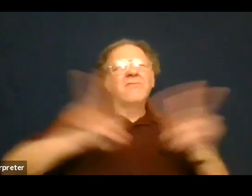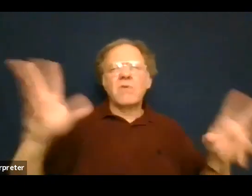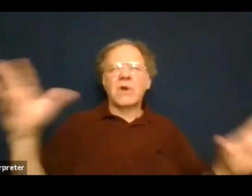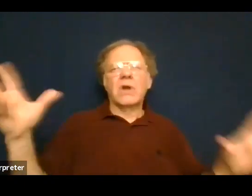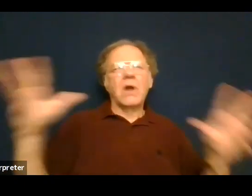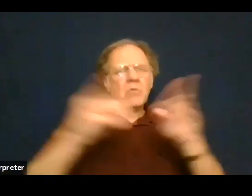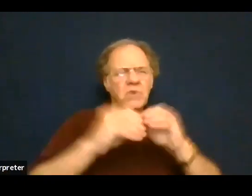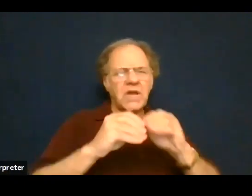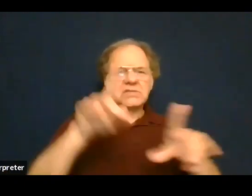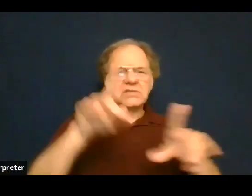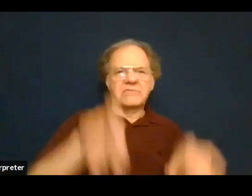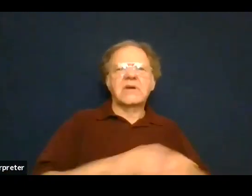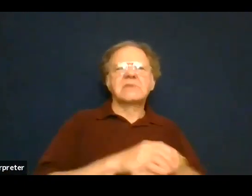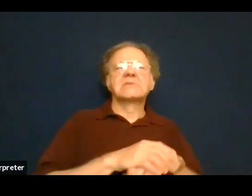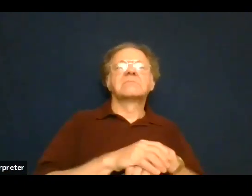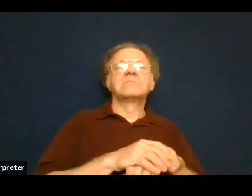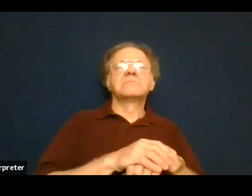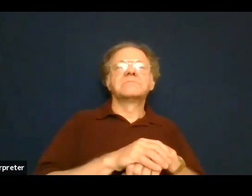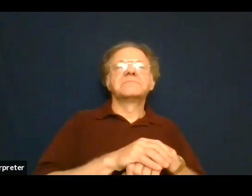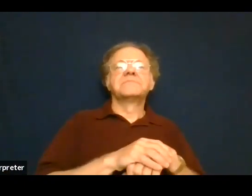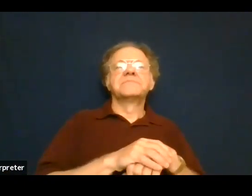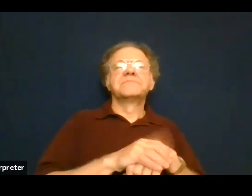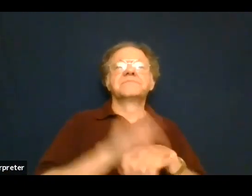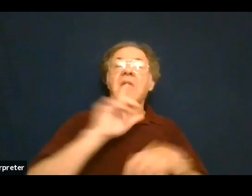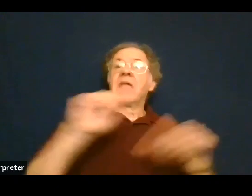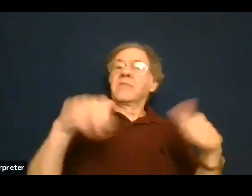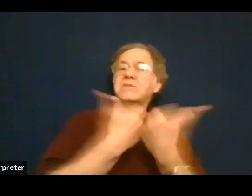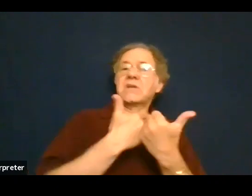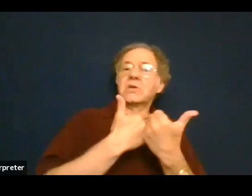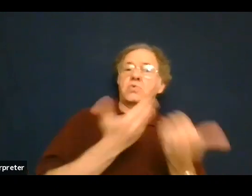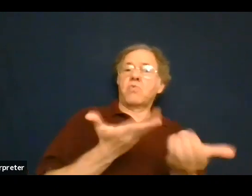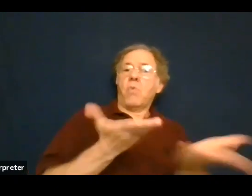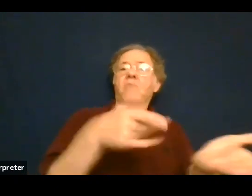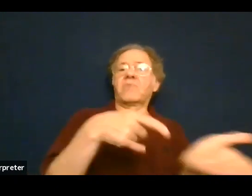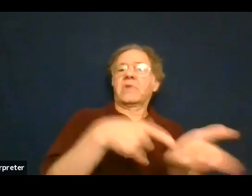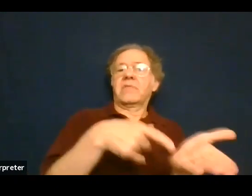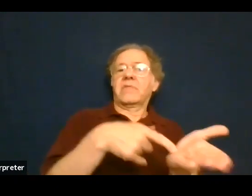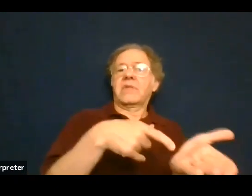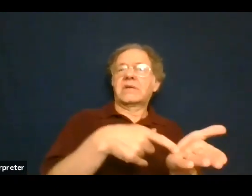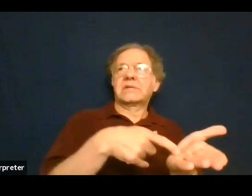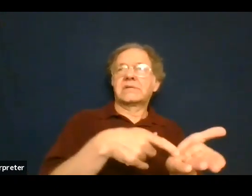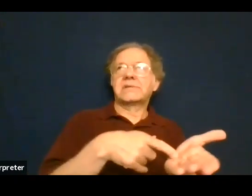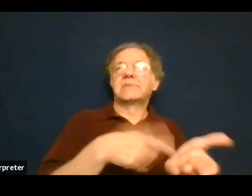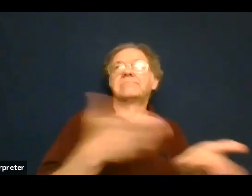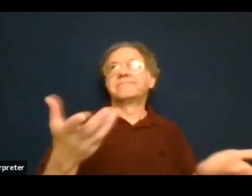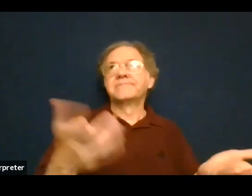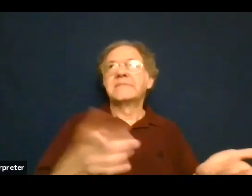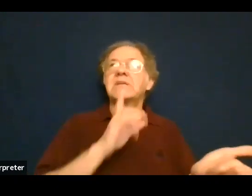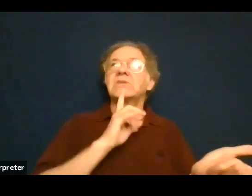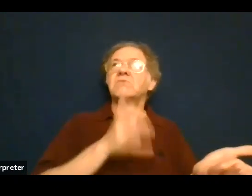And the challenge of offering this is one of regulation.